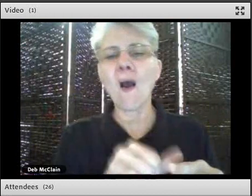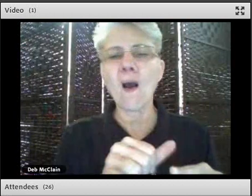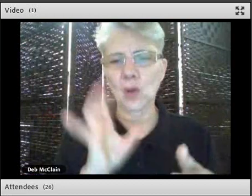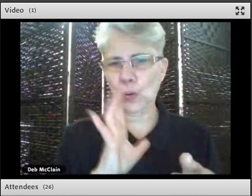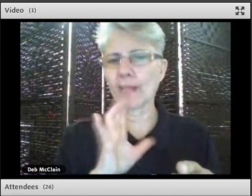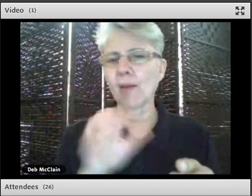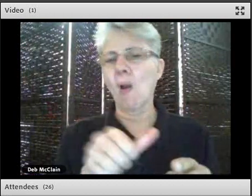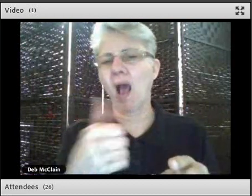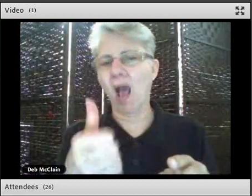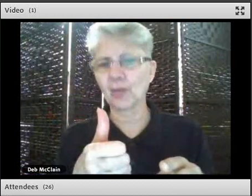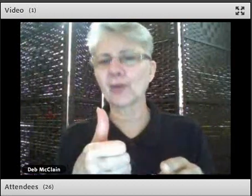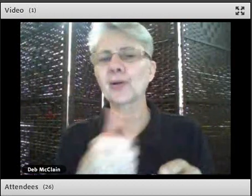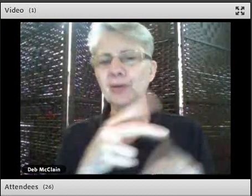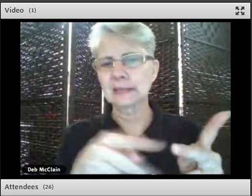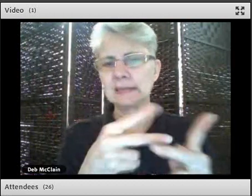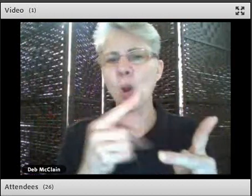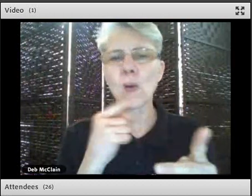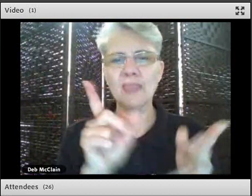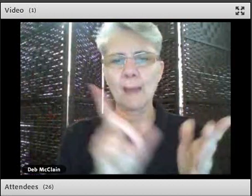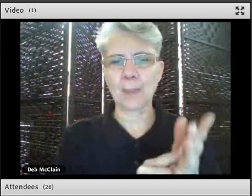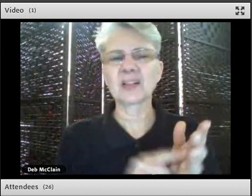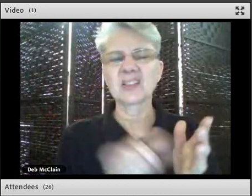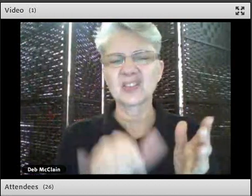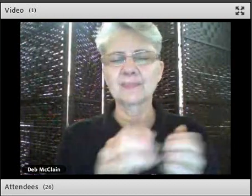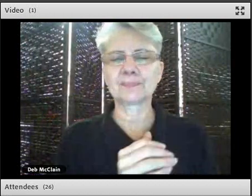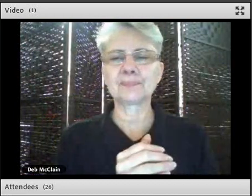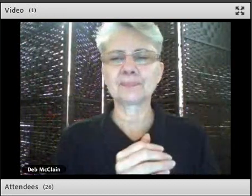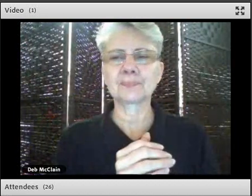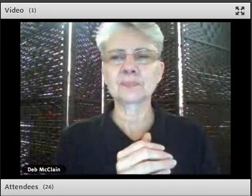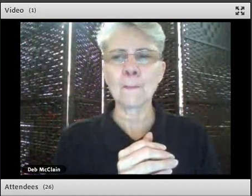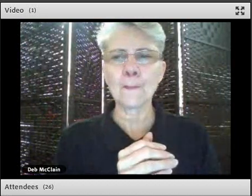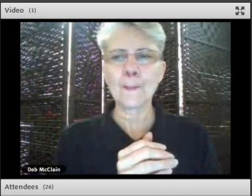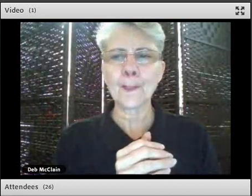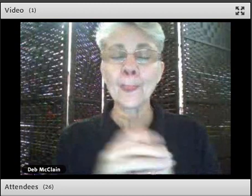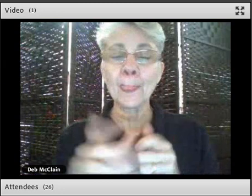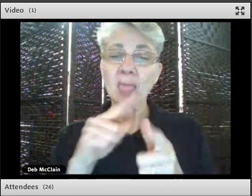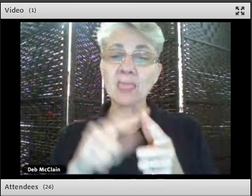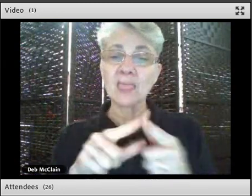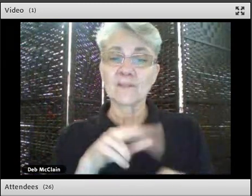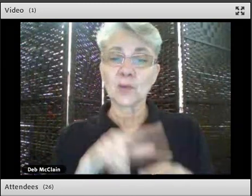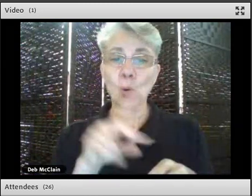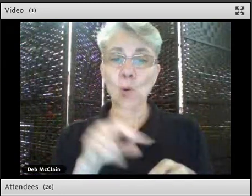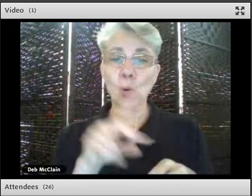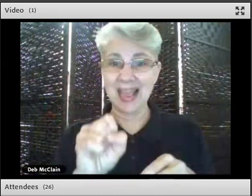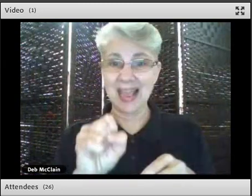And then, of course, the date of publication. So, we see this date of publication in square brackets.